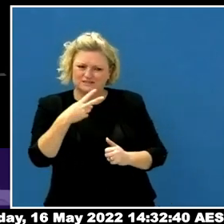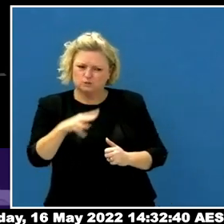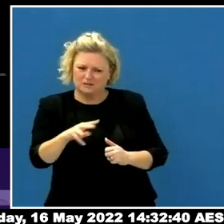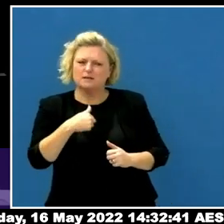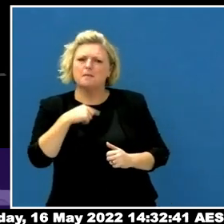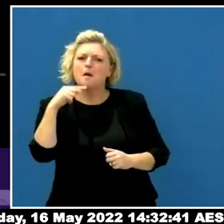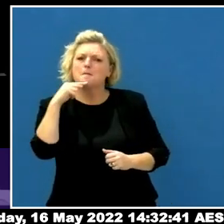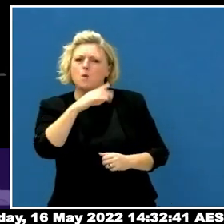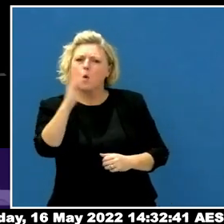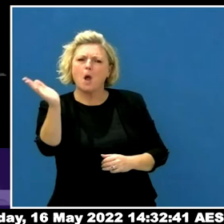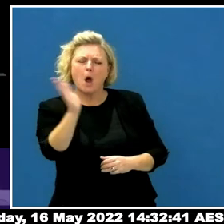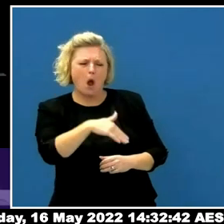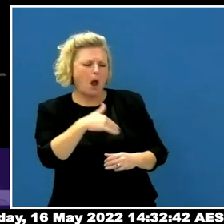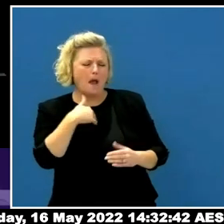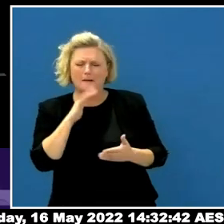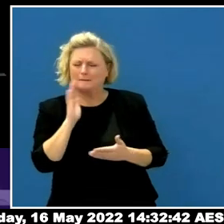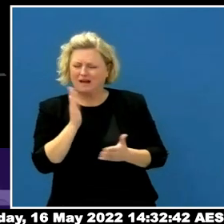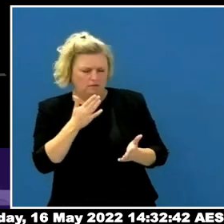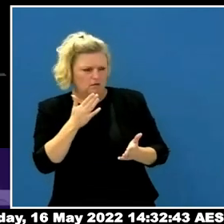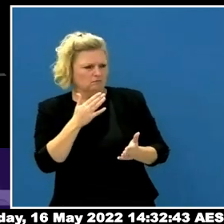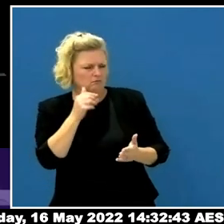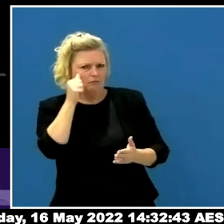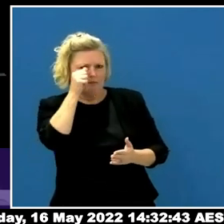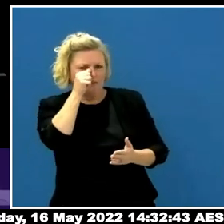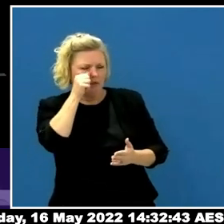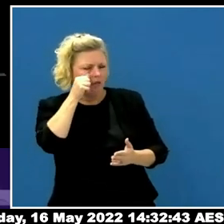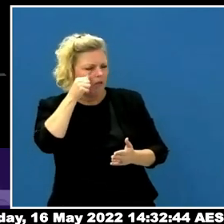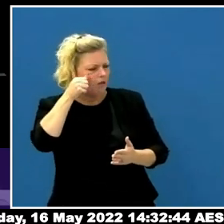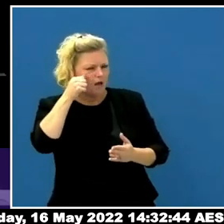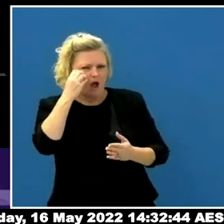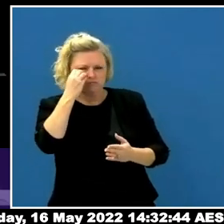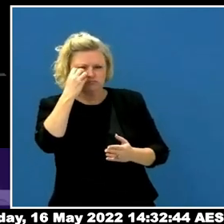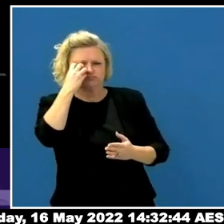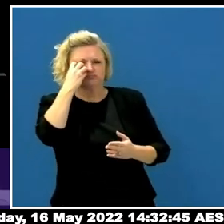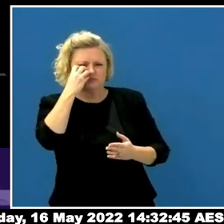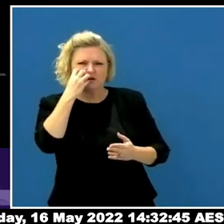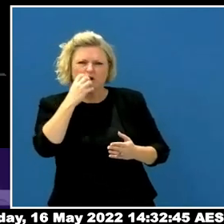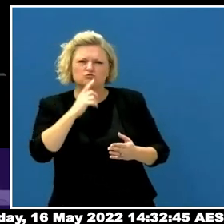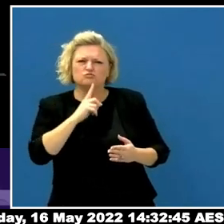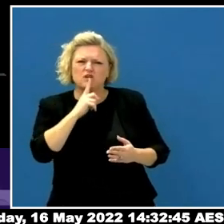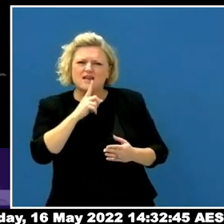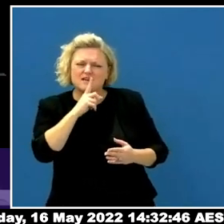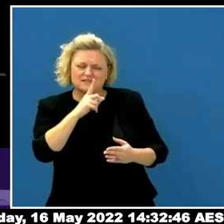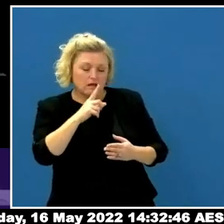And the next morning, he woke up and he had a black eye and I sent a photo of his black